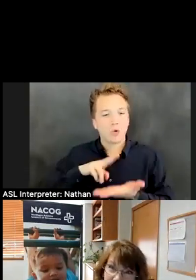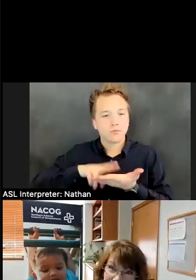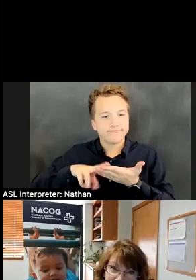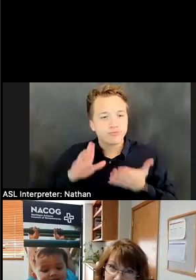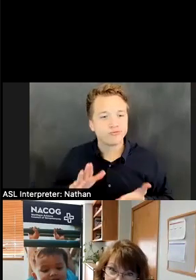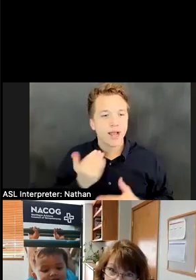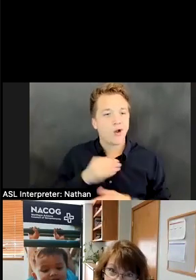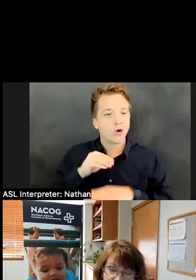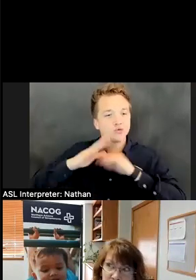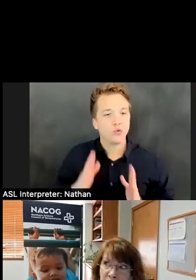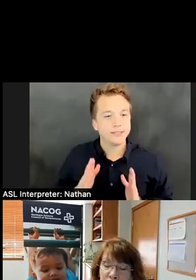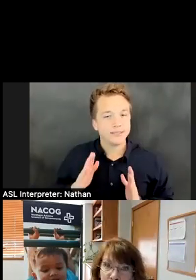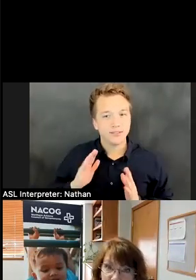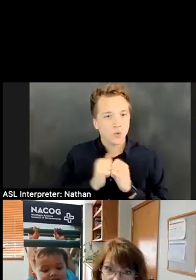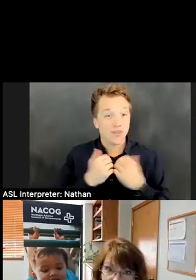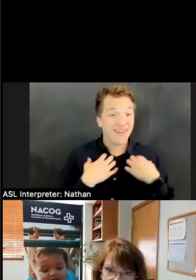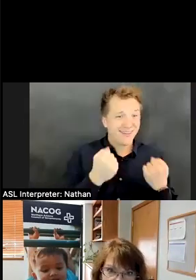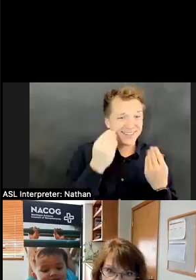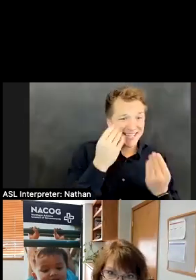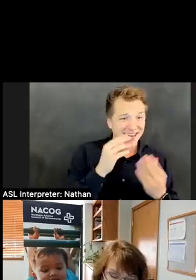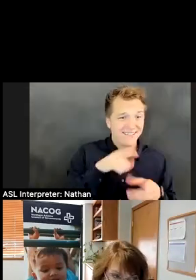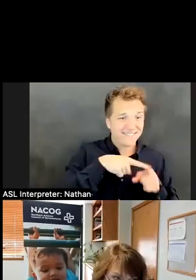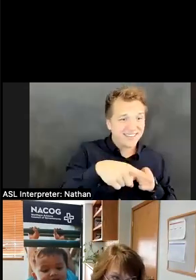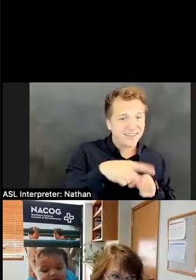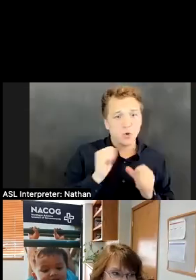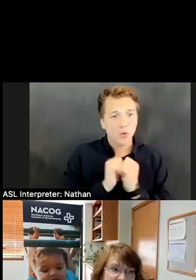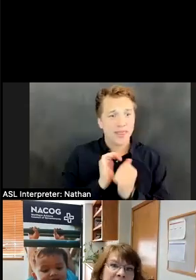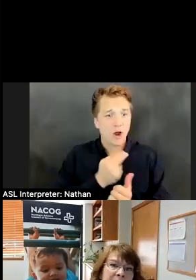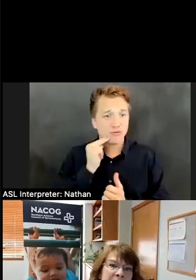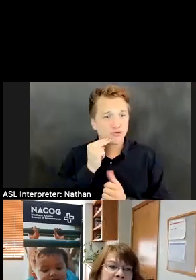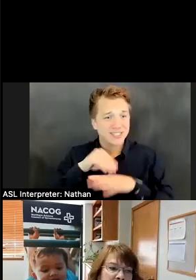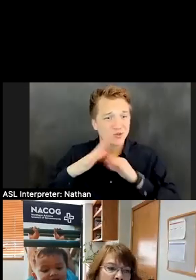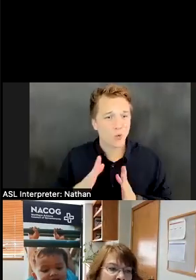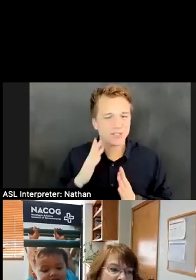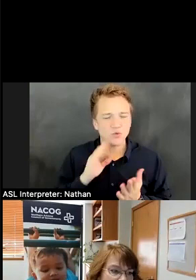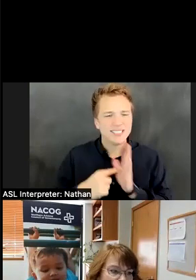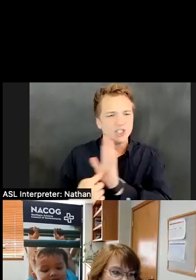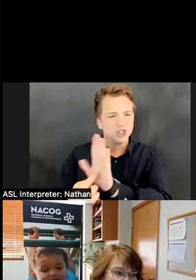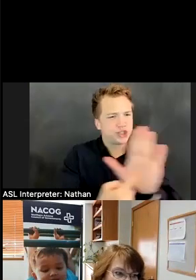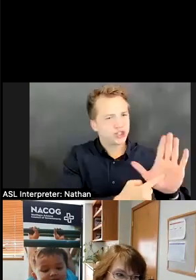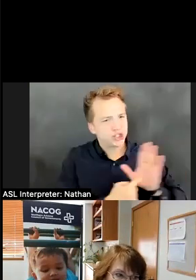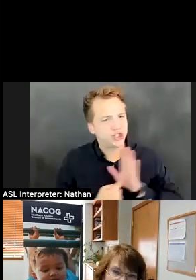and data field, with the nutrition consultants we have. We need to get this work out there.